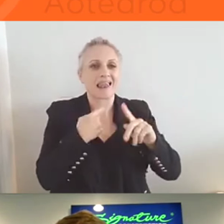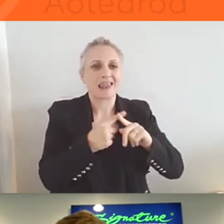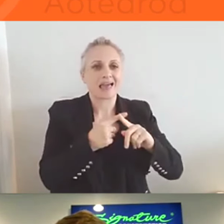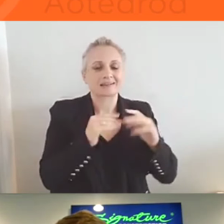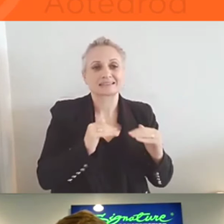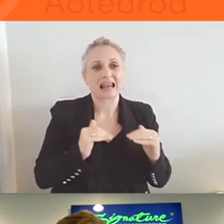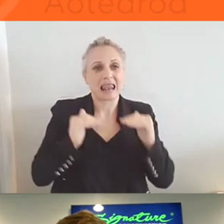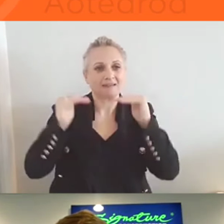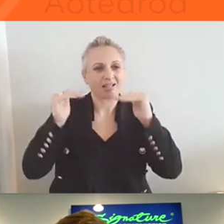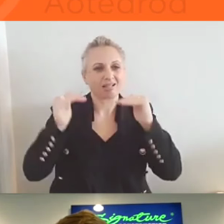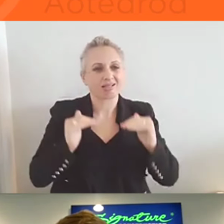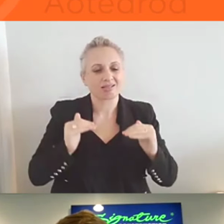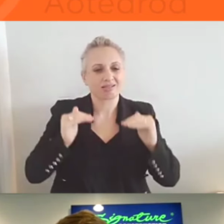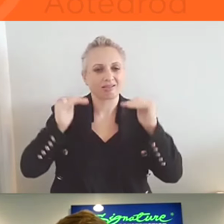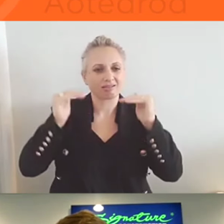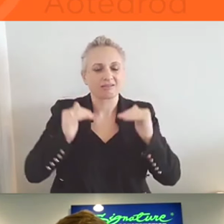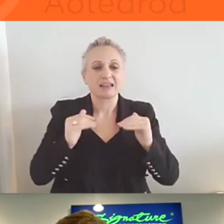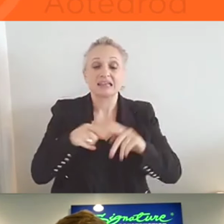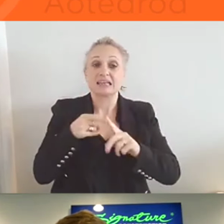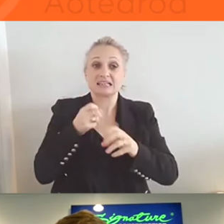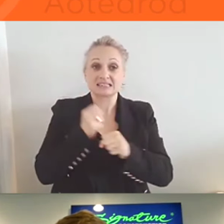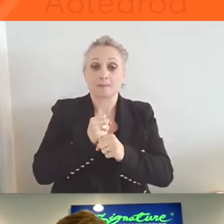colours in the house have a huge difference as to how much light